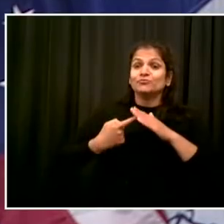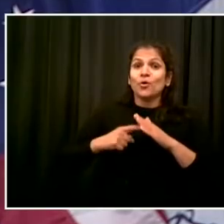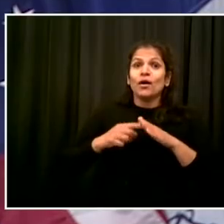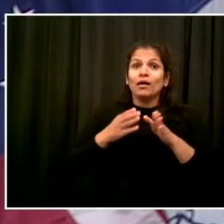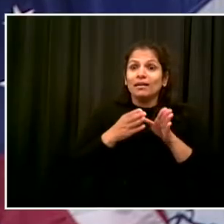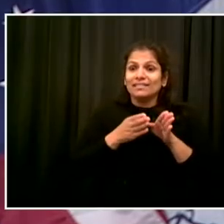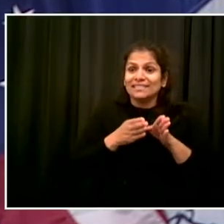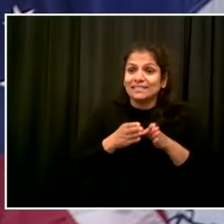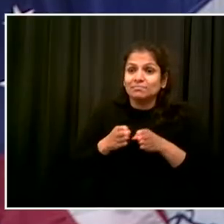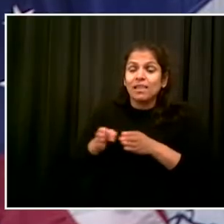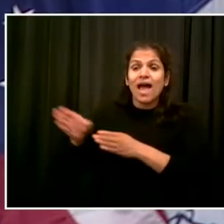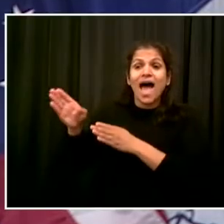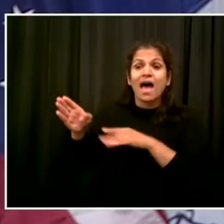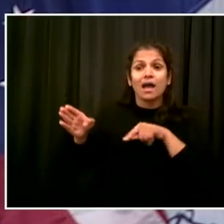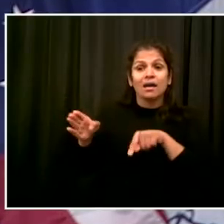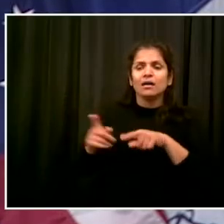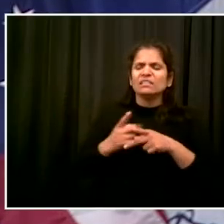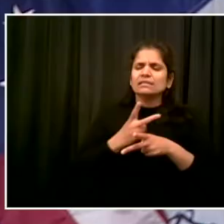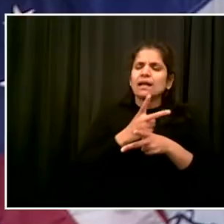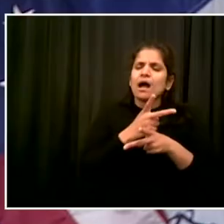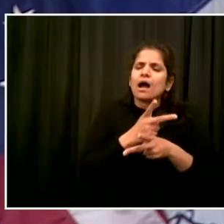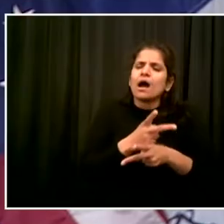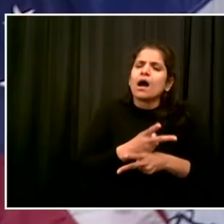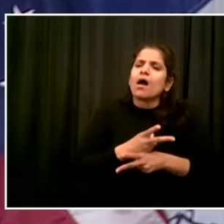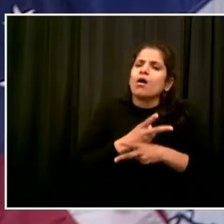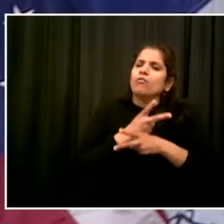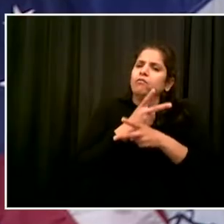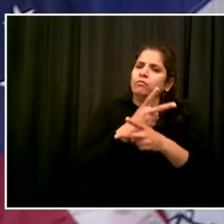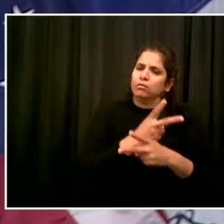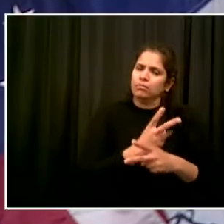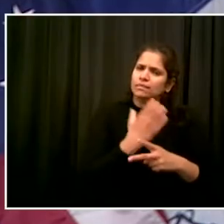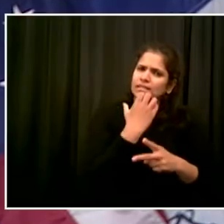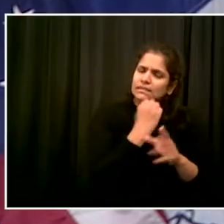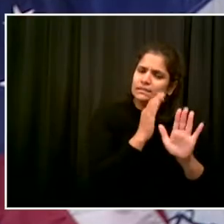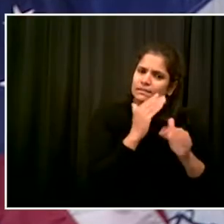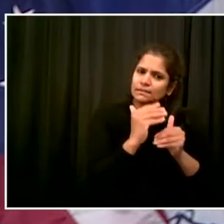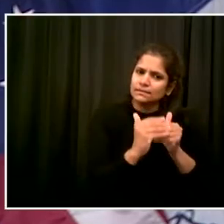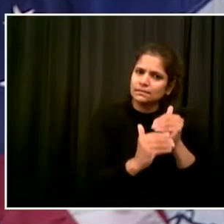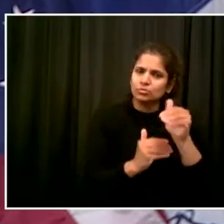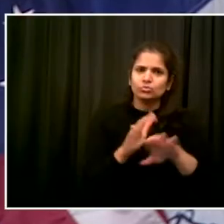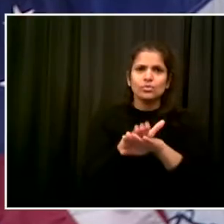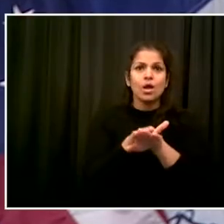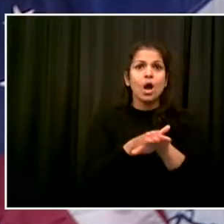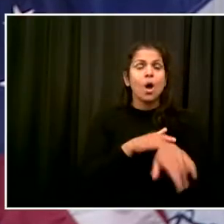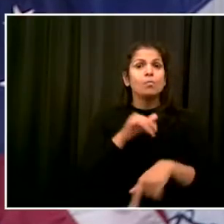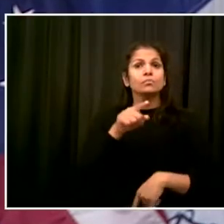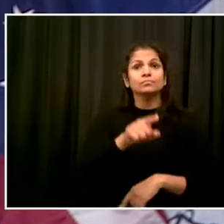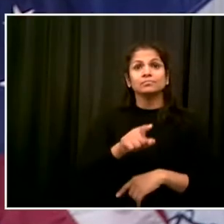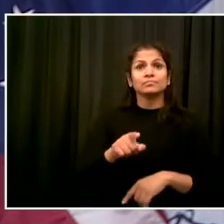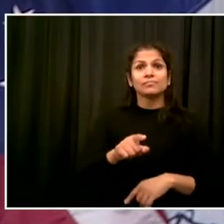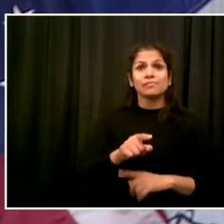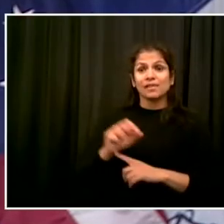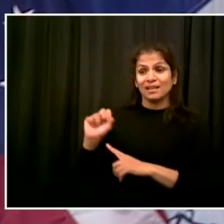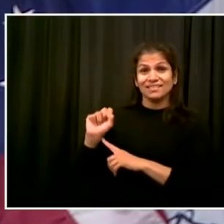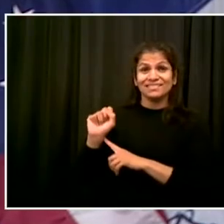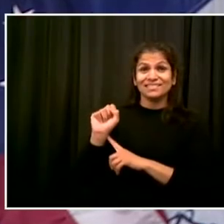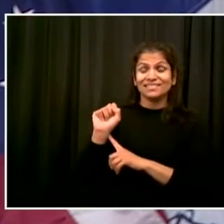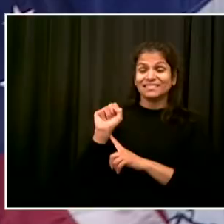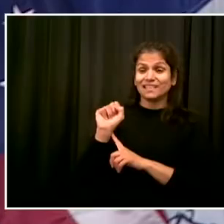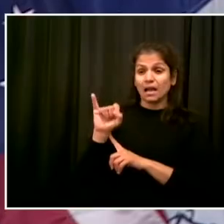SOCIAL DISTANCING AND FACE COVERING AND TH RESTRICTIONS W PUON BUSINESS HAVE HELEUS TO GET TO A POINT WHERE WE CAN HAVE A SAFE RESTART AND SUSTAIN IT. ANYONE THAT WANTS TO BE RECKLESS WITH